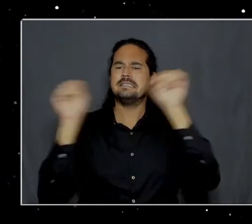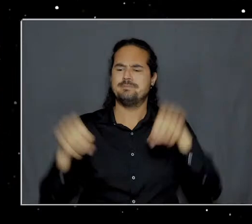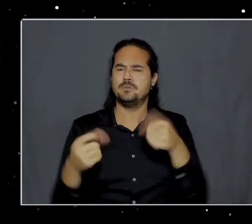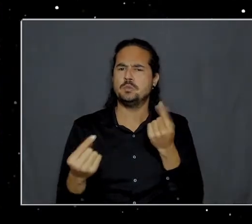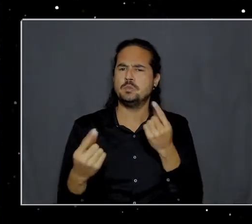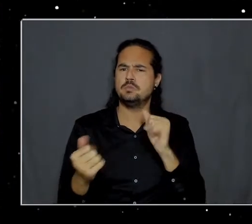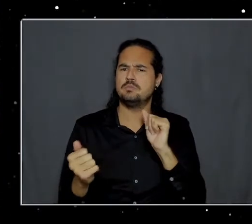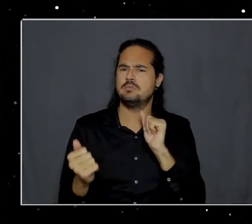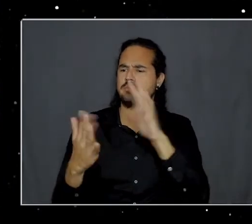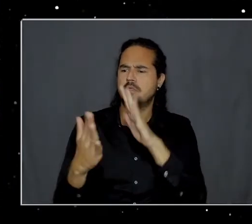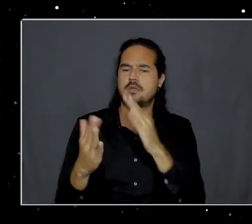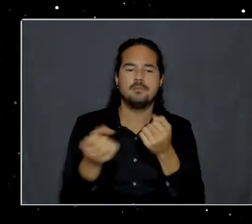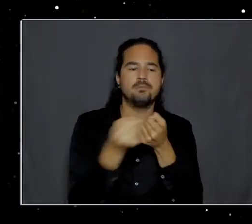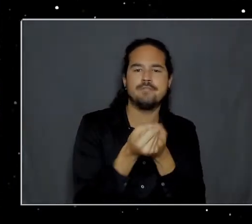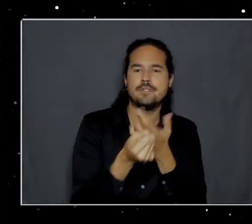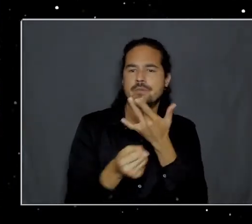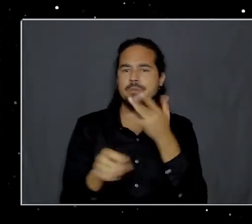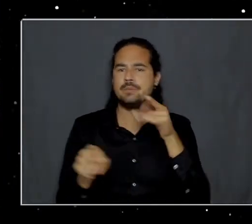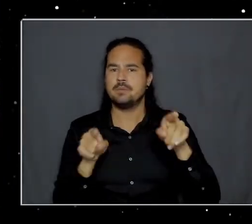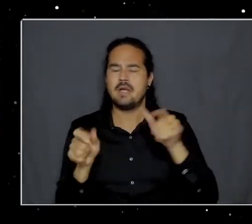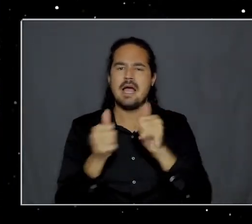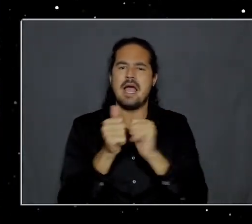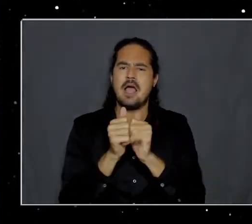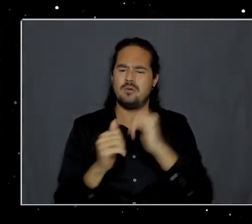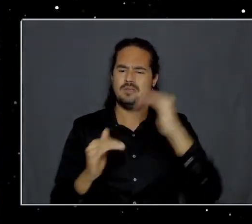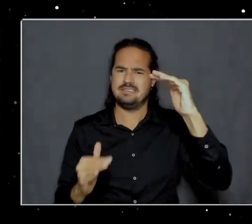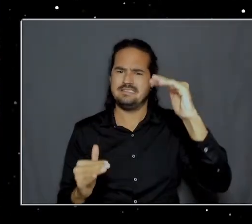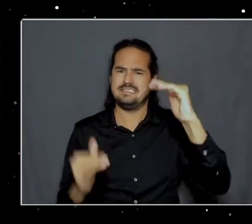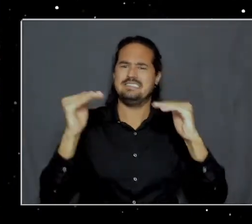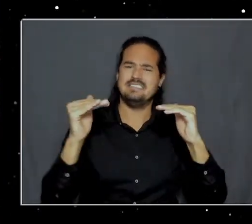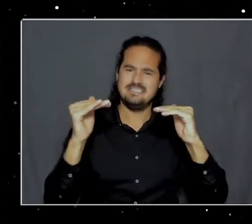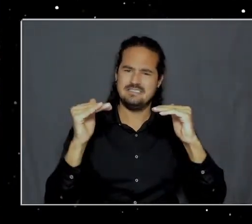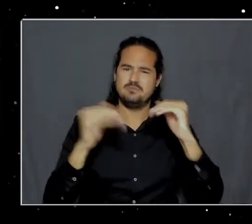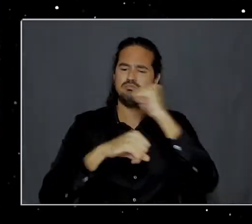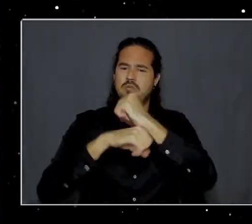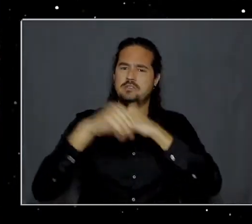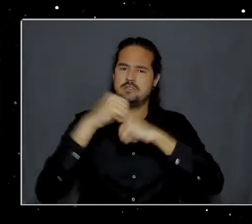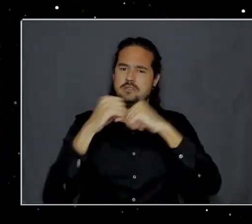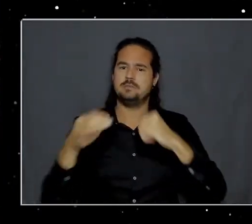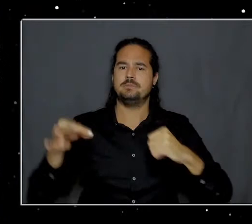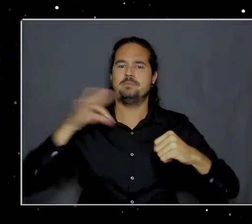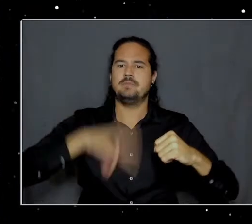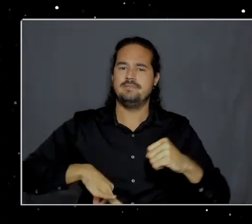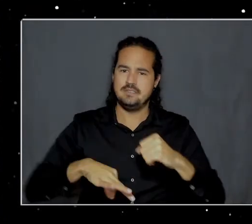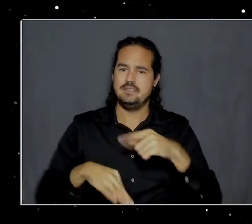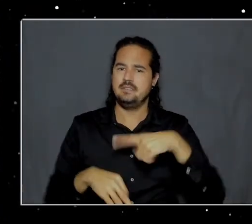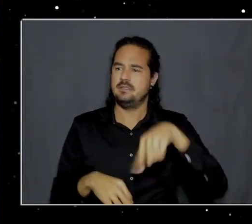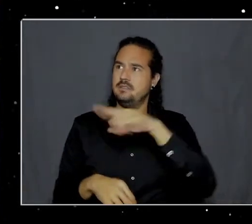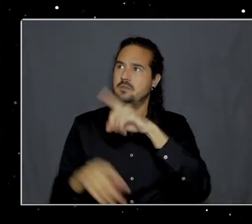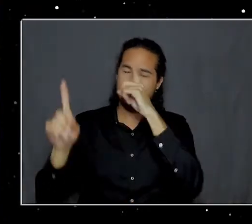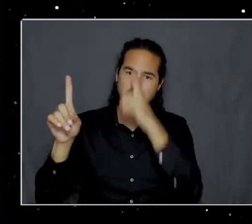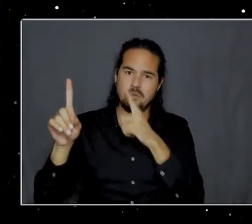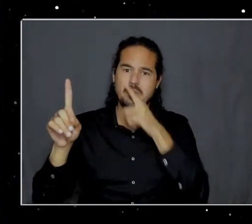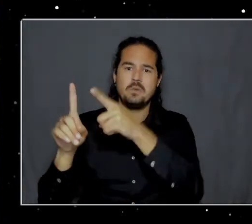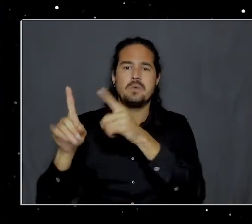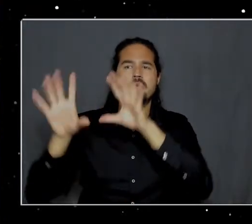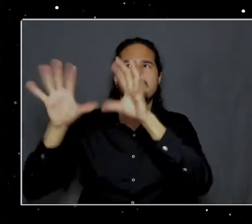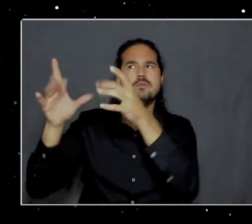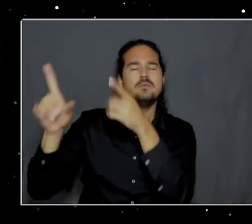SYSTEMS ARE DOING, NOT JUST WHAT WE INTEND FOR THEM TO DO, WHAT ARE THEY ACTUALLY DOING? AND THEN HOW DO WE STRUCTURE THEM TO DO WHAT WE WANT THEM TO DO?